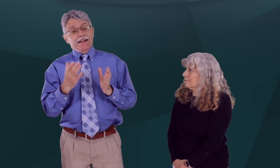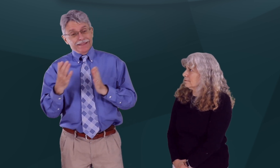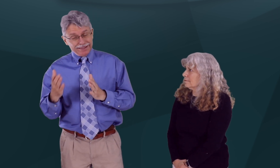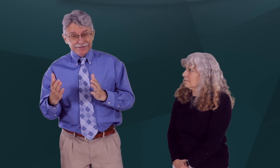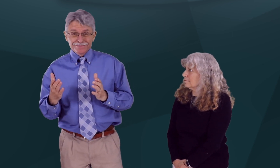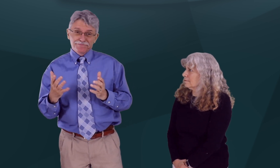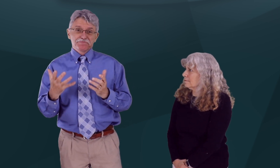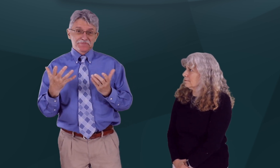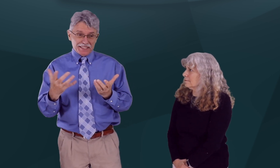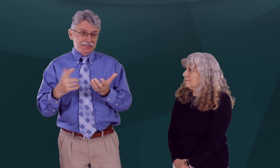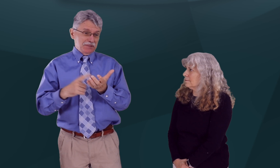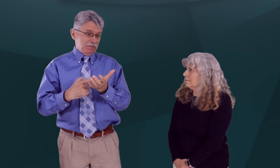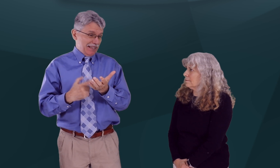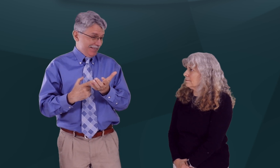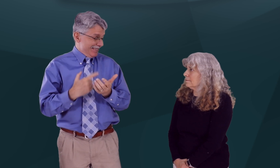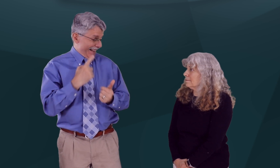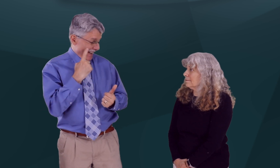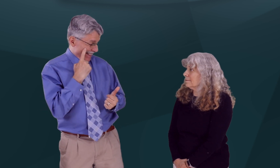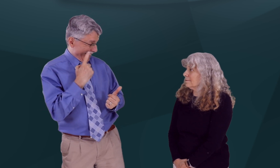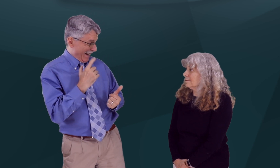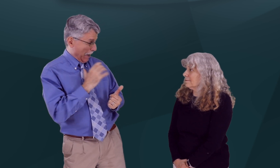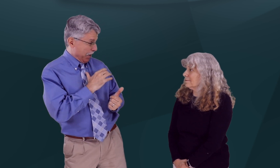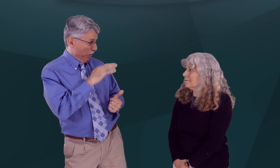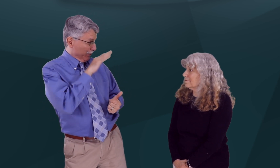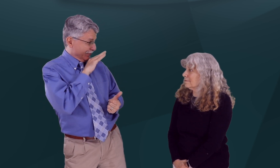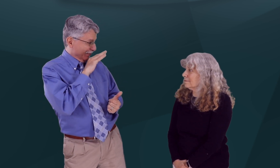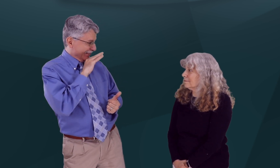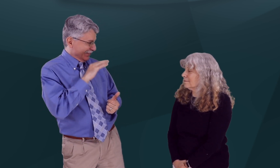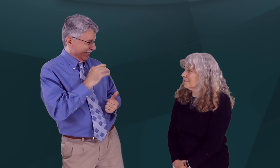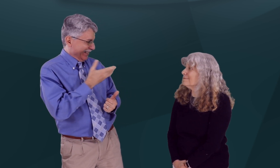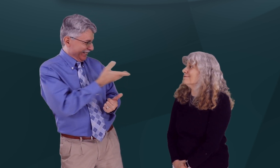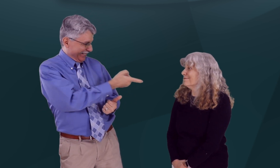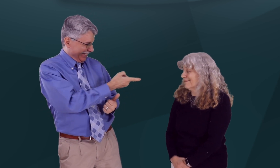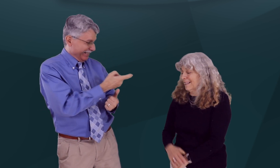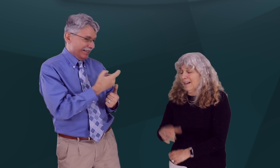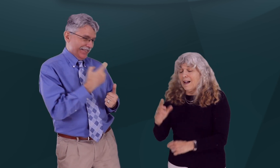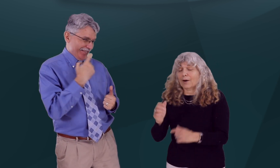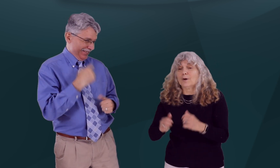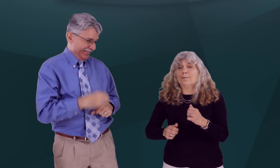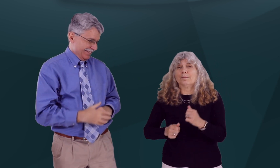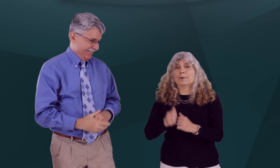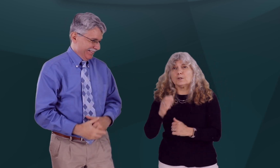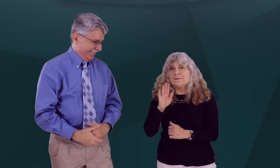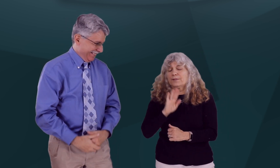So sometimes I think our -- frustration that I know you experienced.